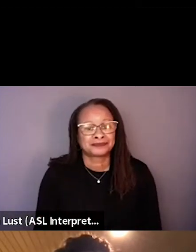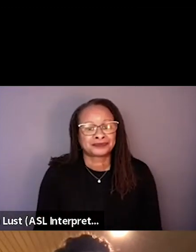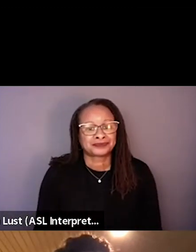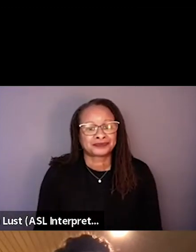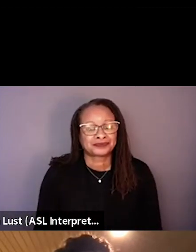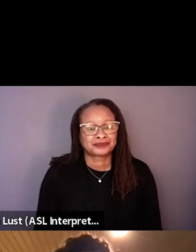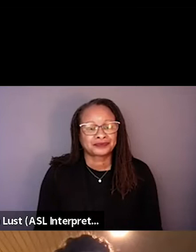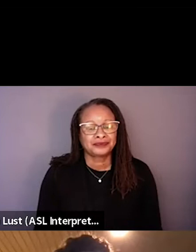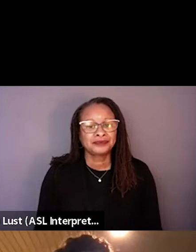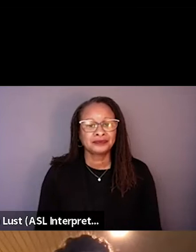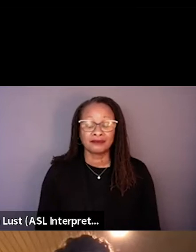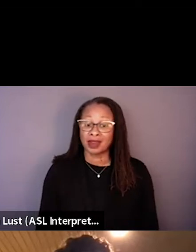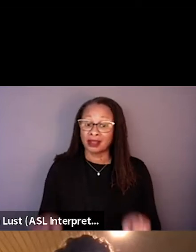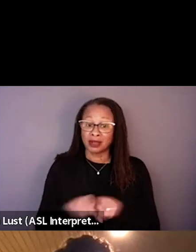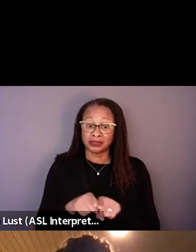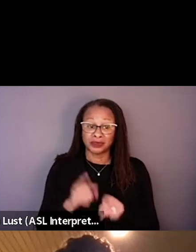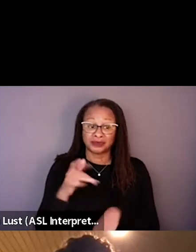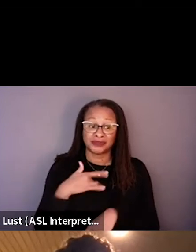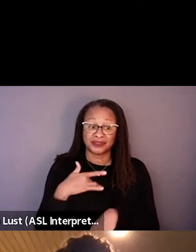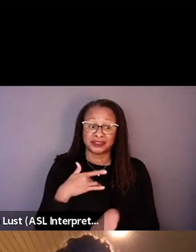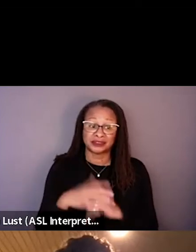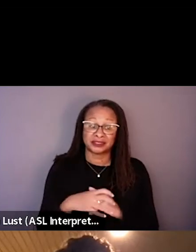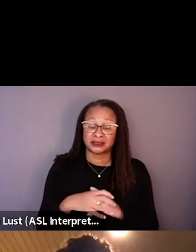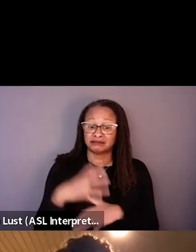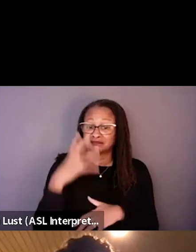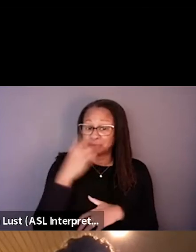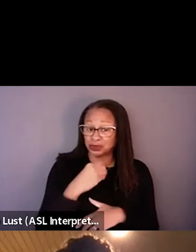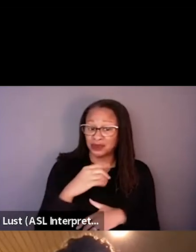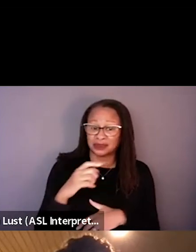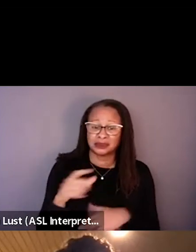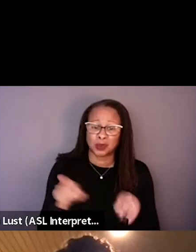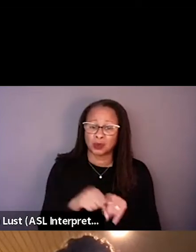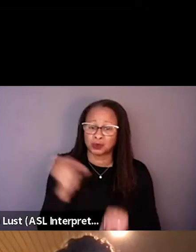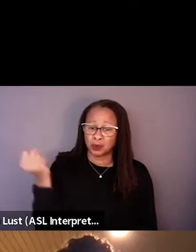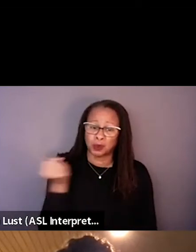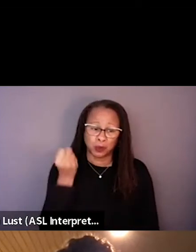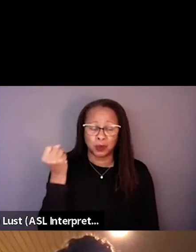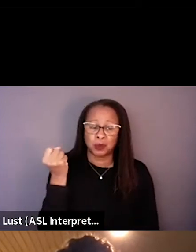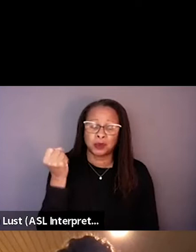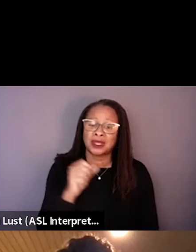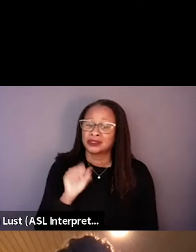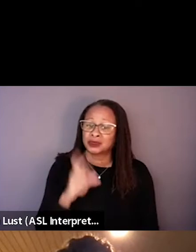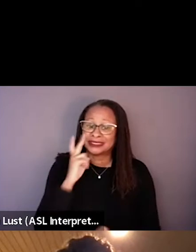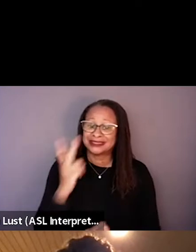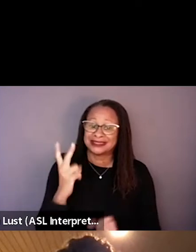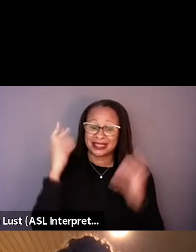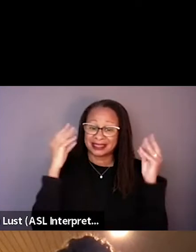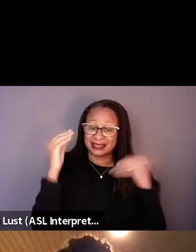what's so beautiful is that you also hold, and it, so you can see the, the thinking process, not only as,